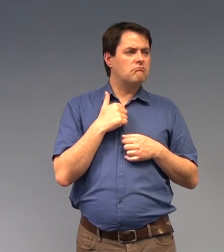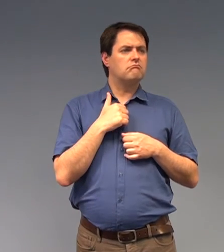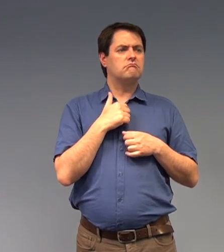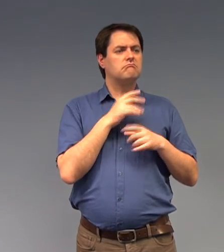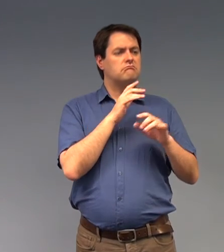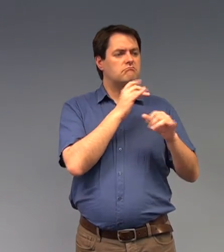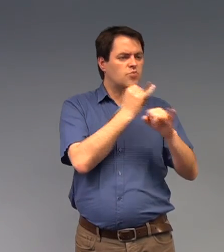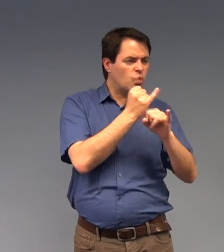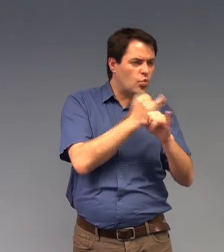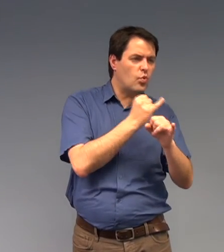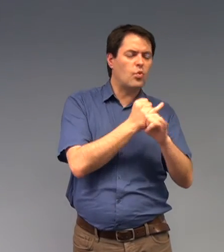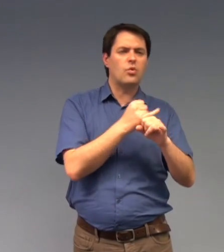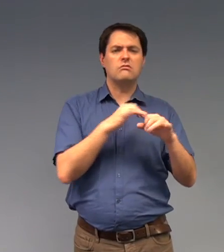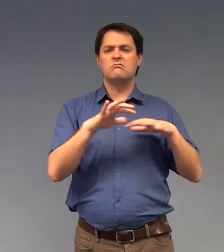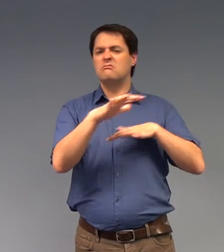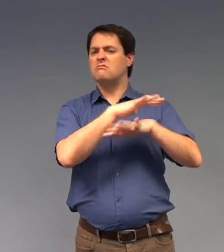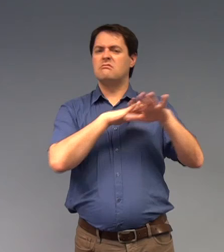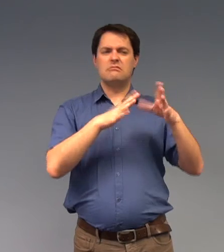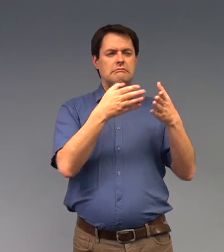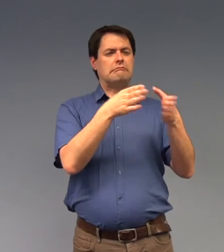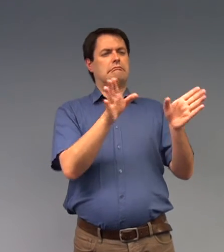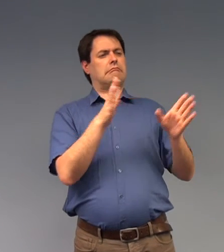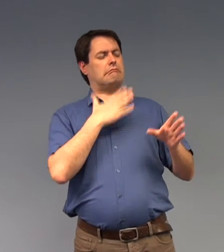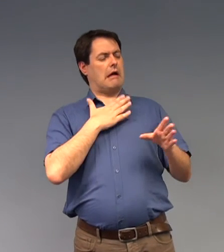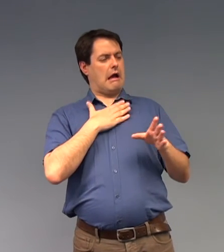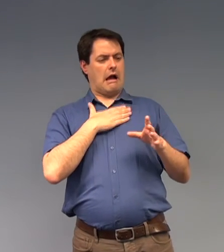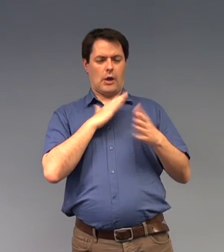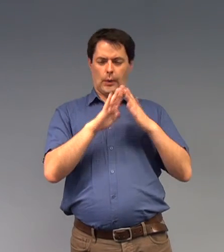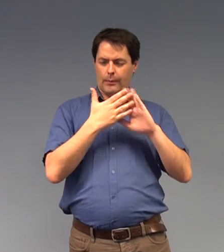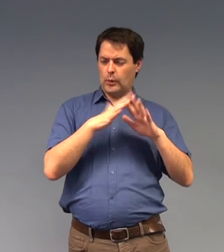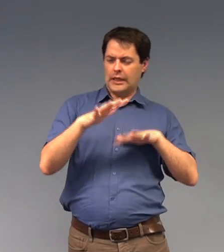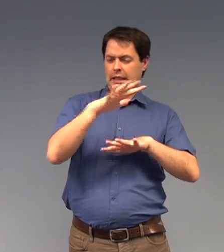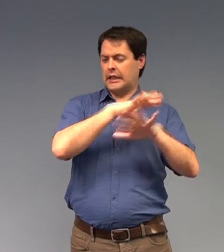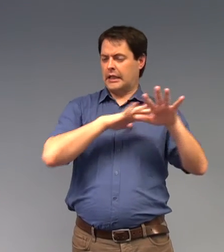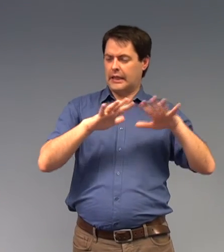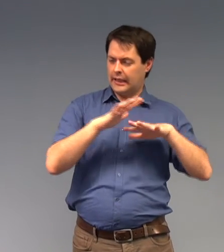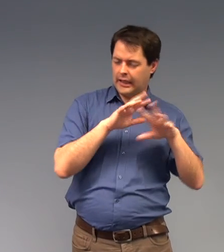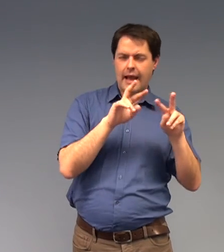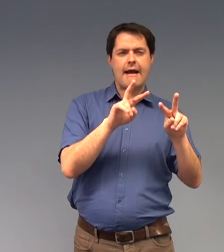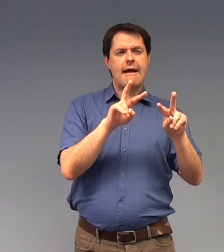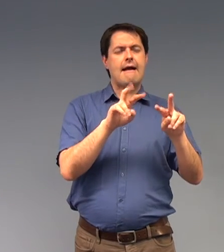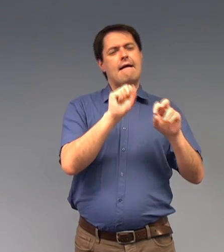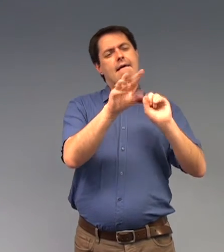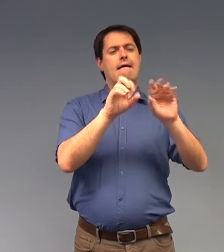They'd grown up going to the Deaf club. They went to Deaf schools. They saw the diversity of their community.